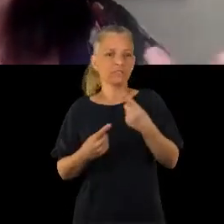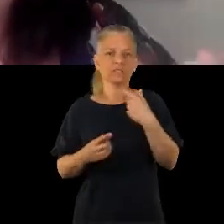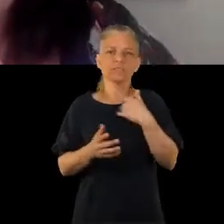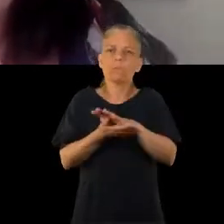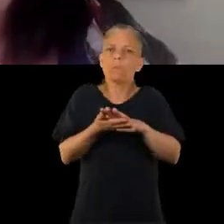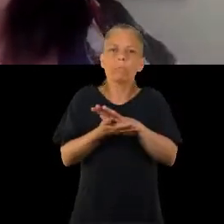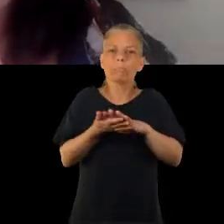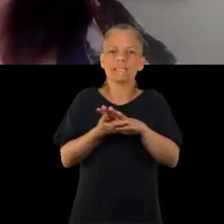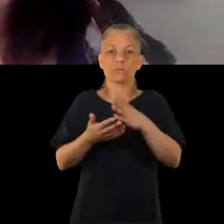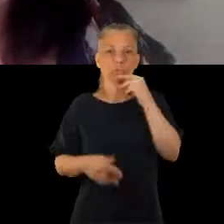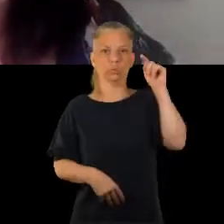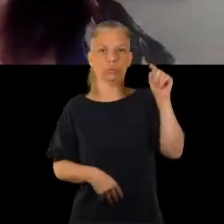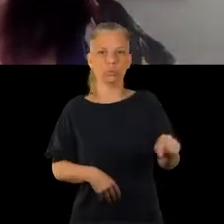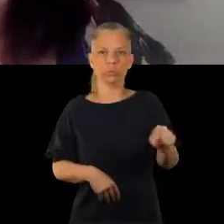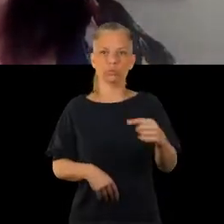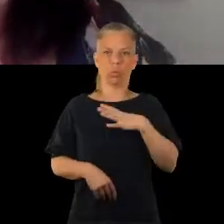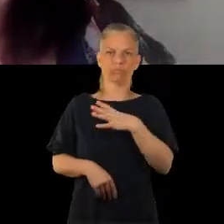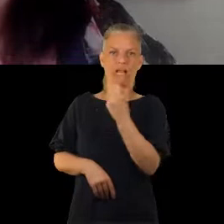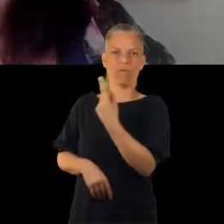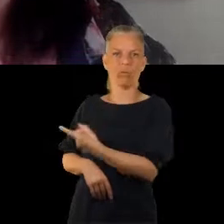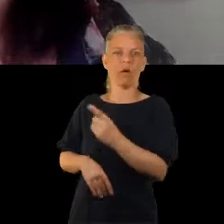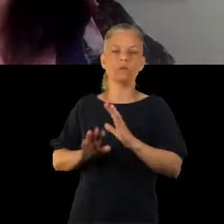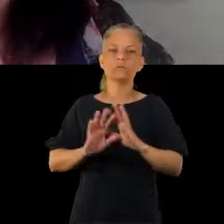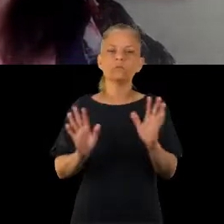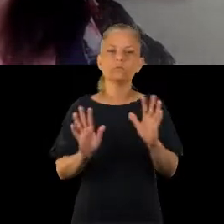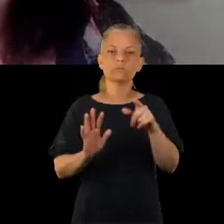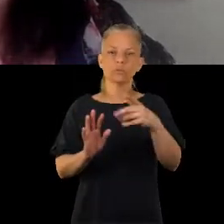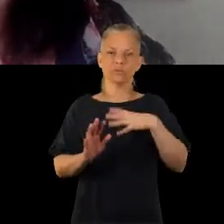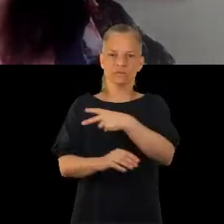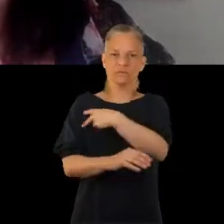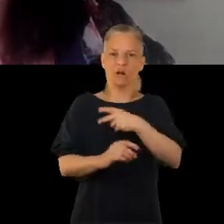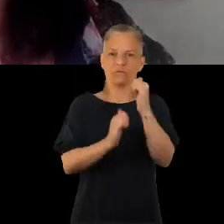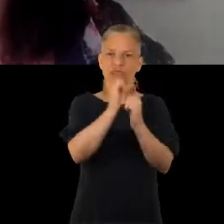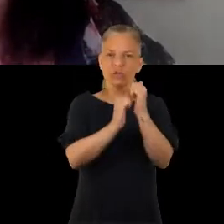how do you define peer leadership? It’s a big question, it’s quite hard to answer. But I do